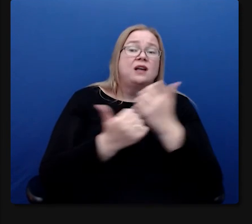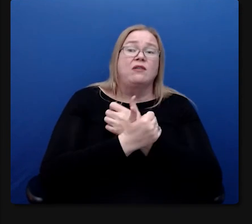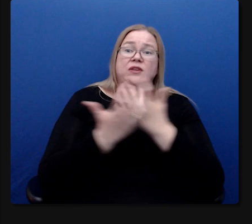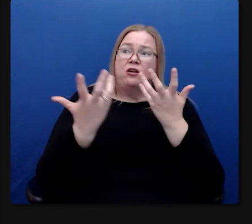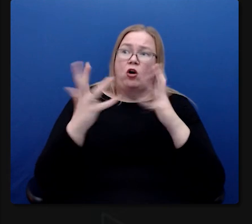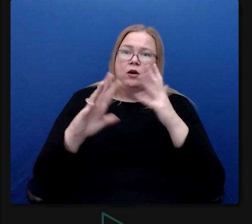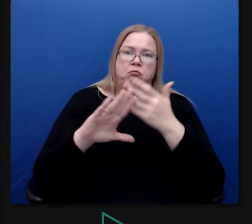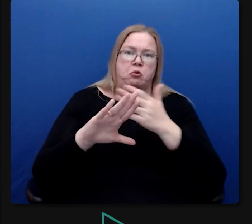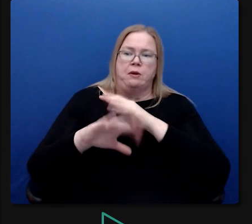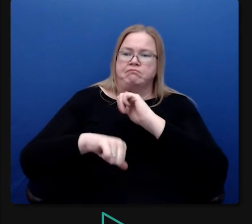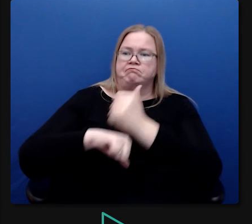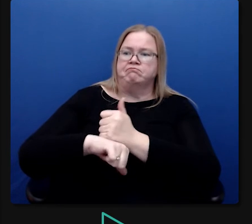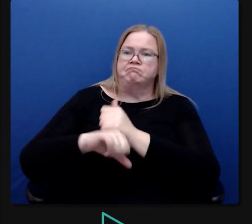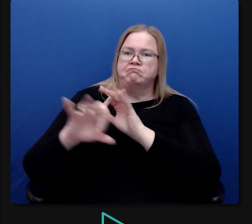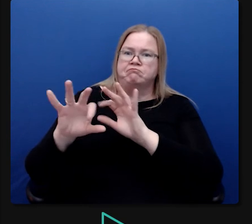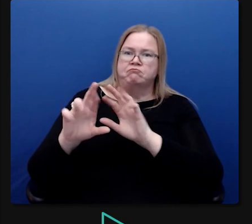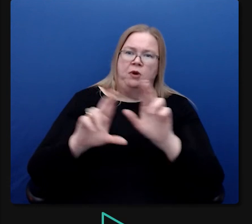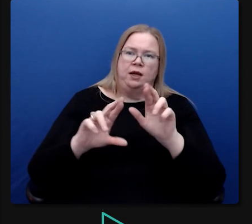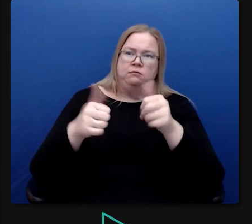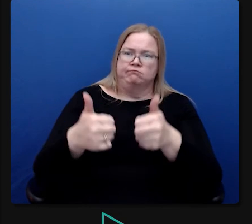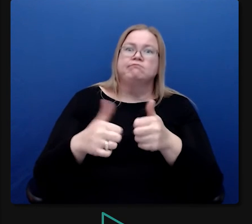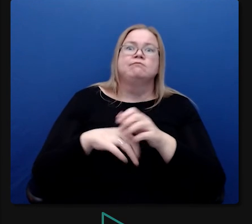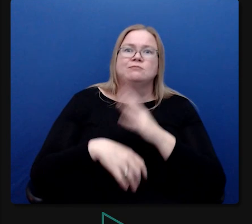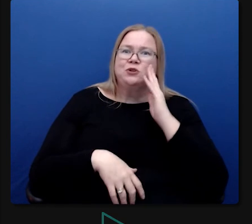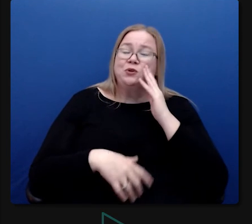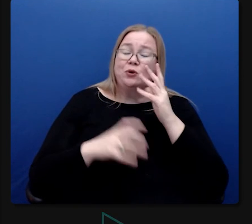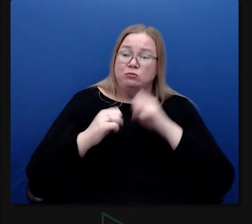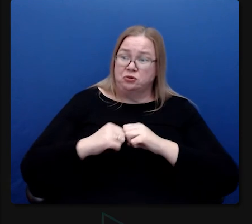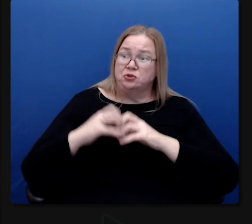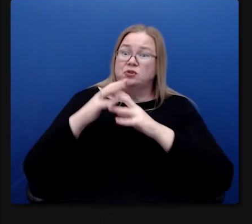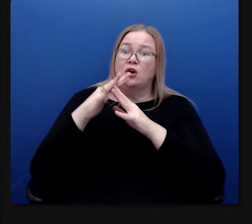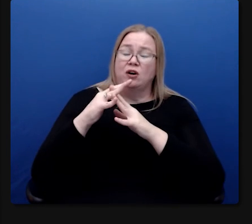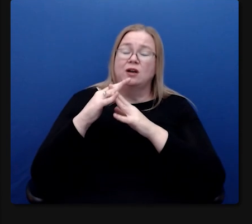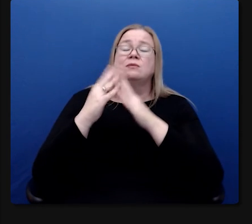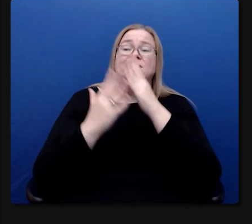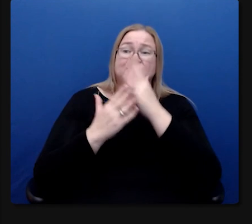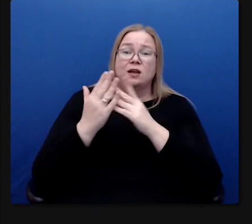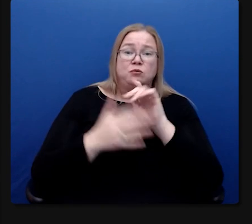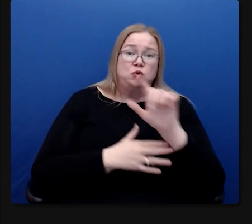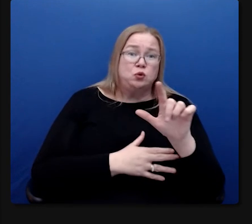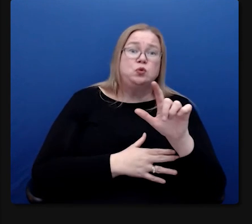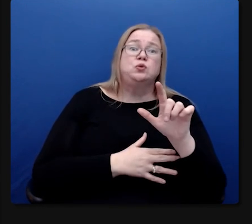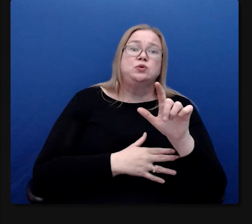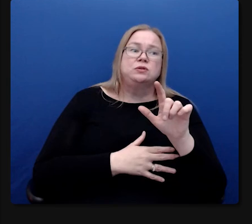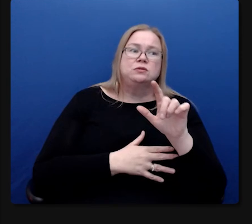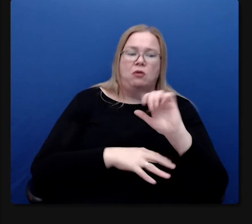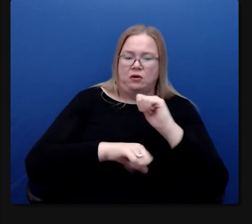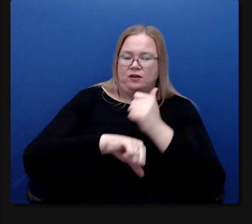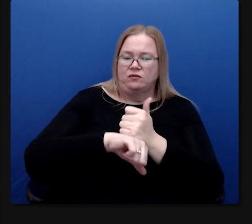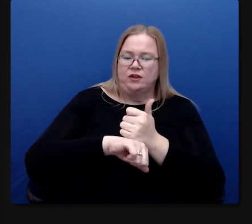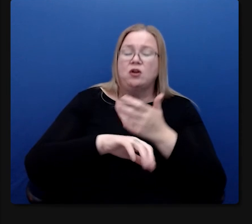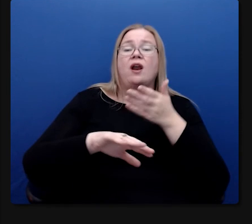Because everything's already pre-baked into the image for you. When you start up, some tools are configured,